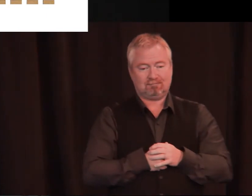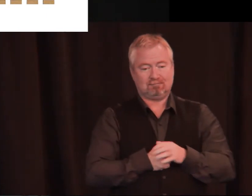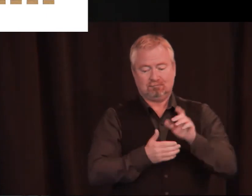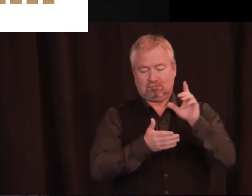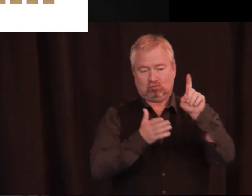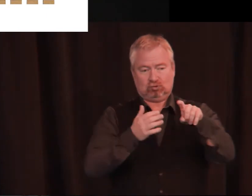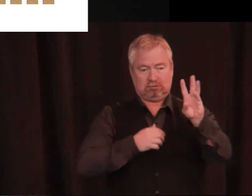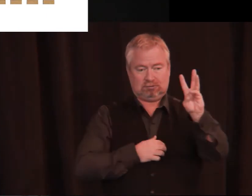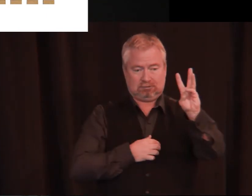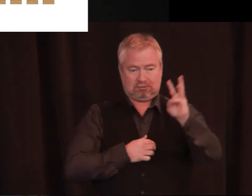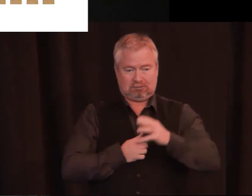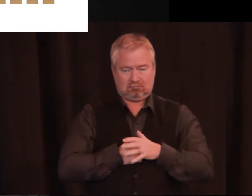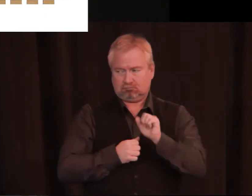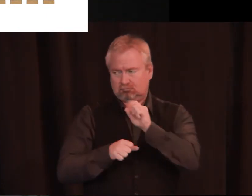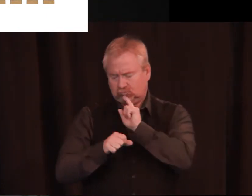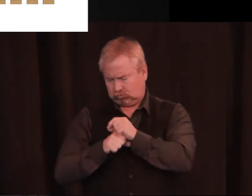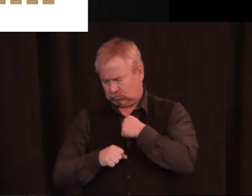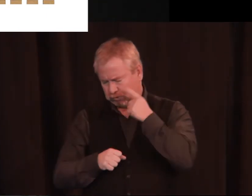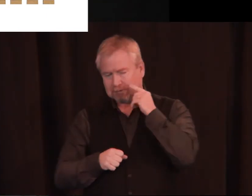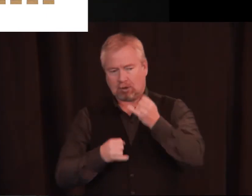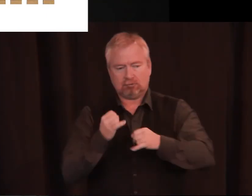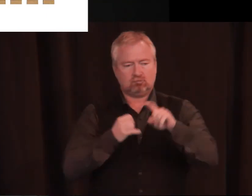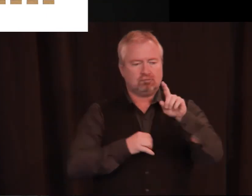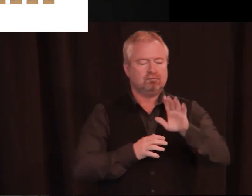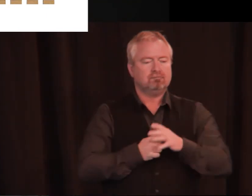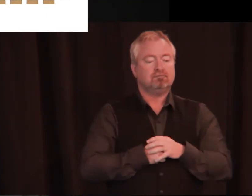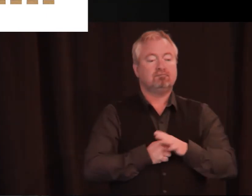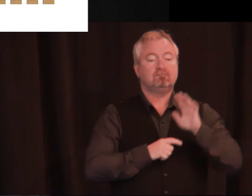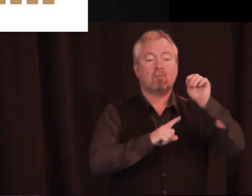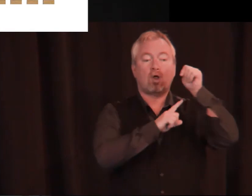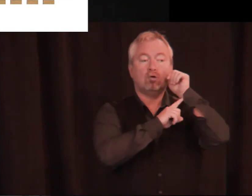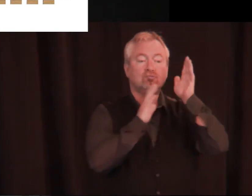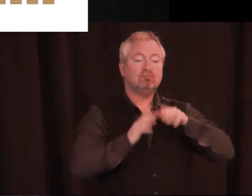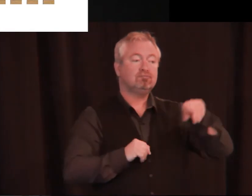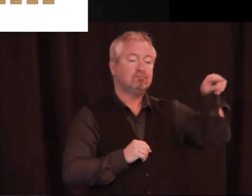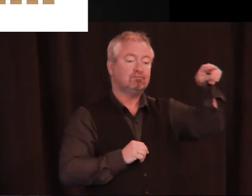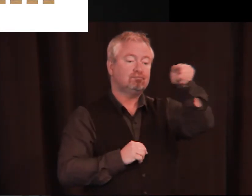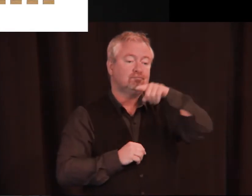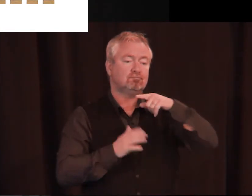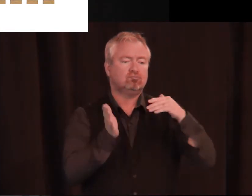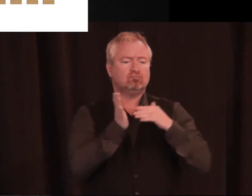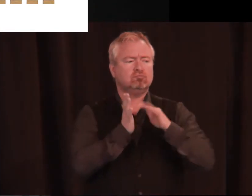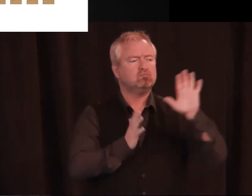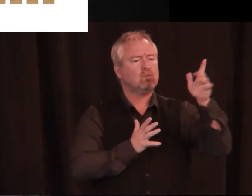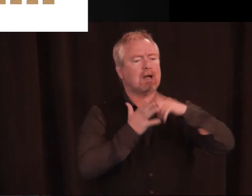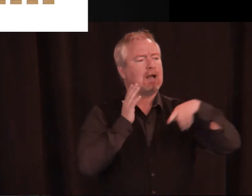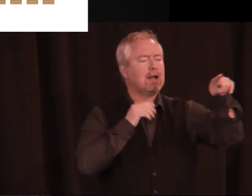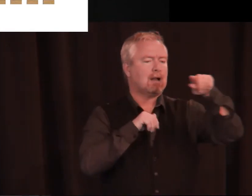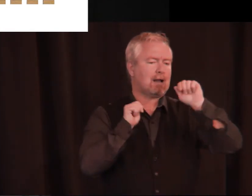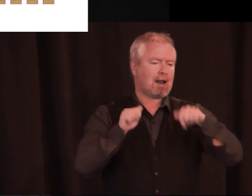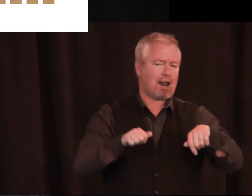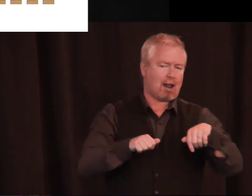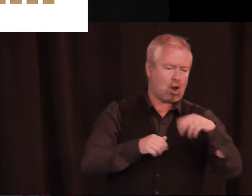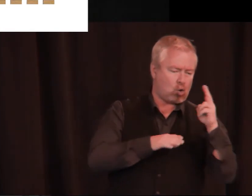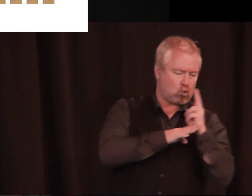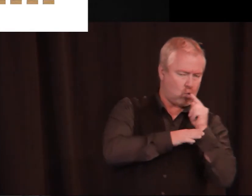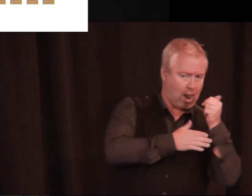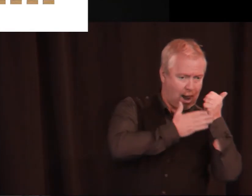What are strategies that audiologists can use to -- or any service provider - to help promote consistent hearing aid use?